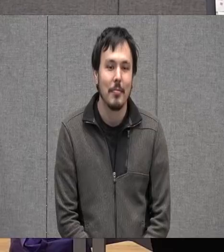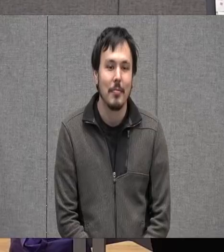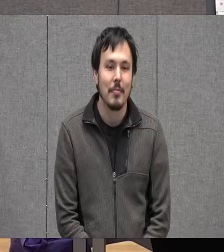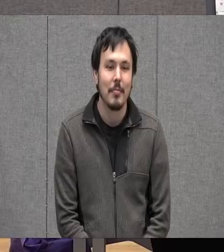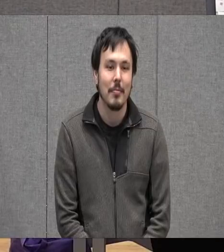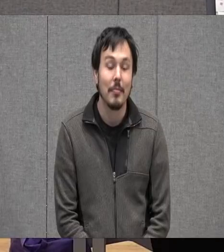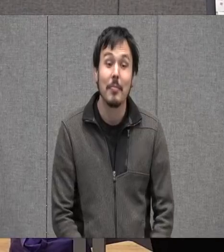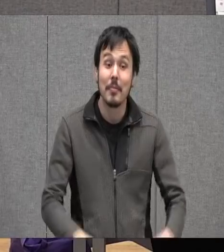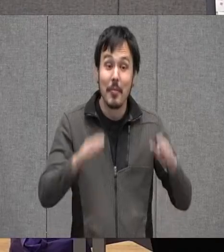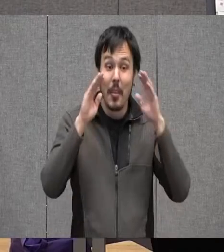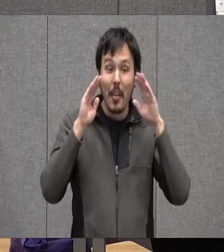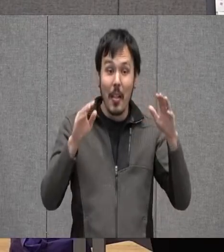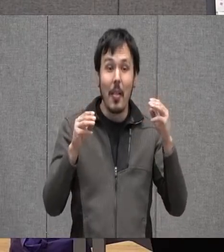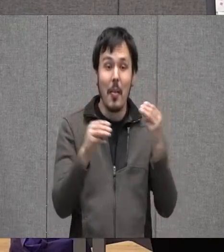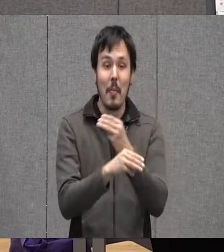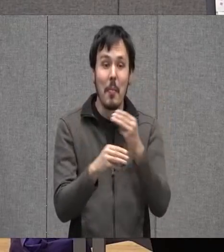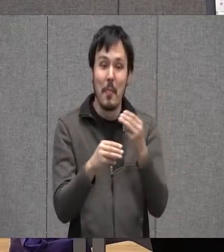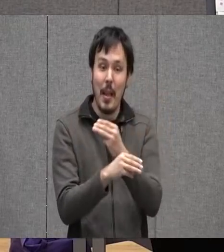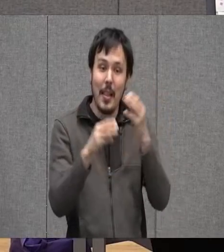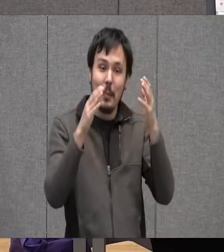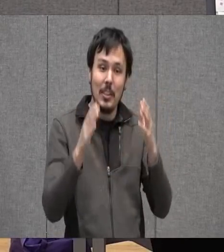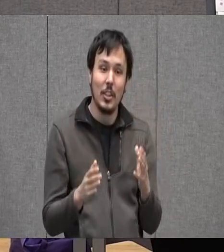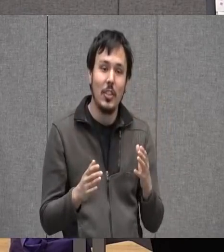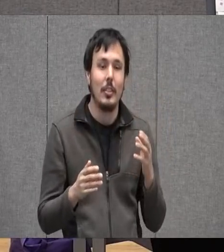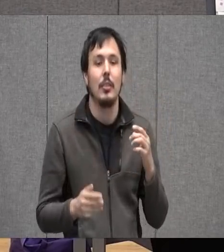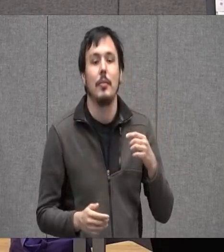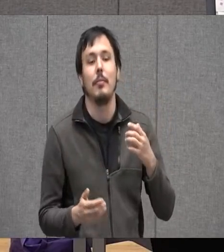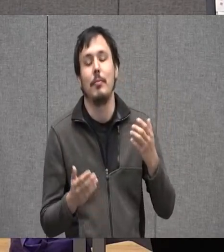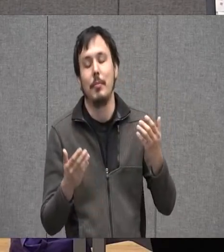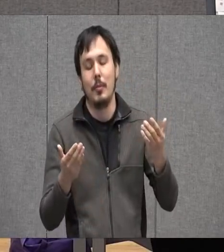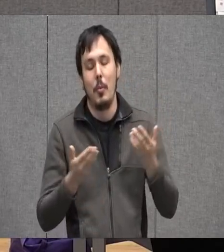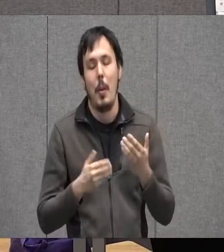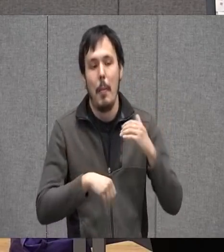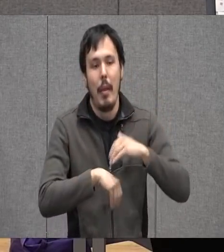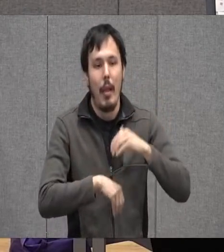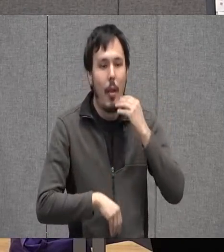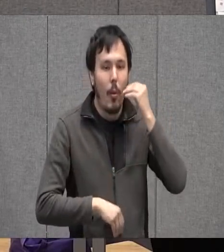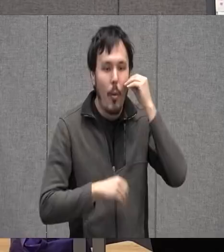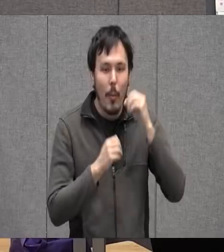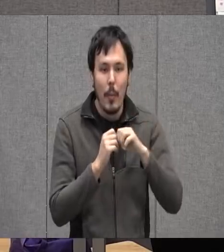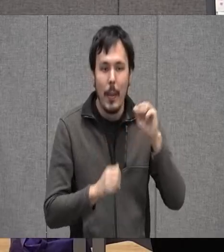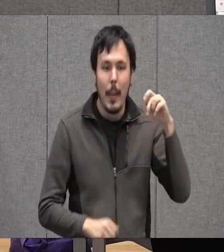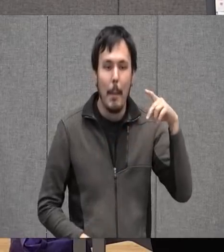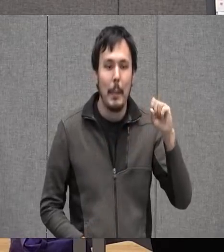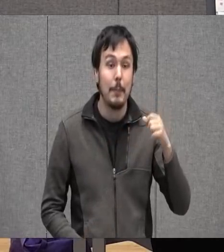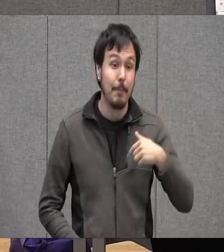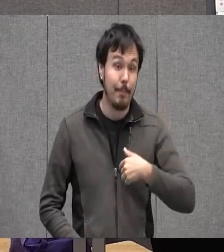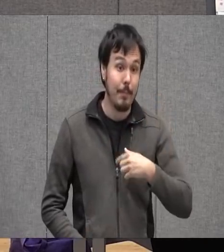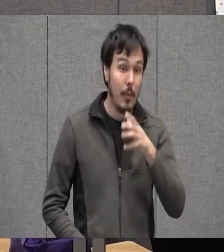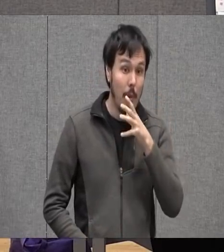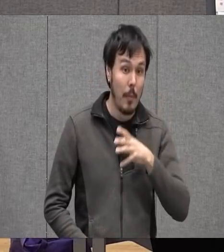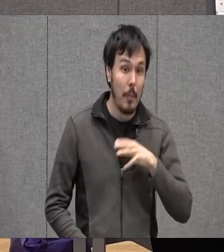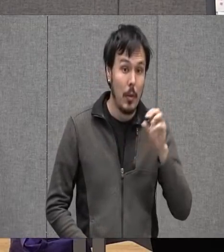Hello, mathematicians, and welcome to @Home with APS. I am Mrs. Obenshain.